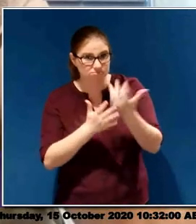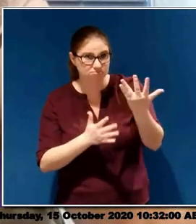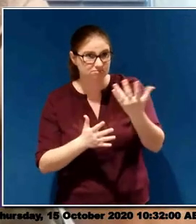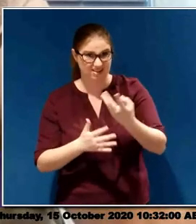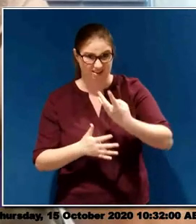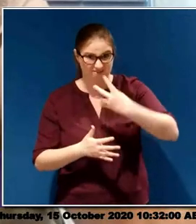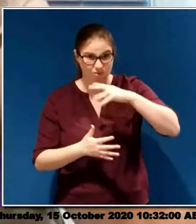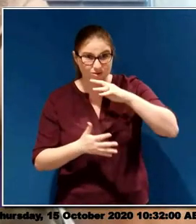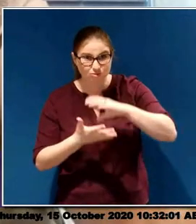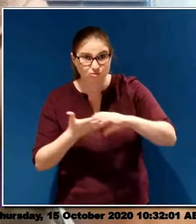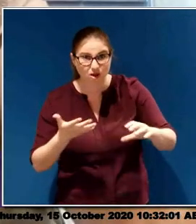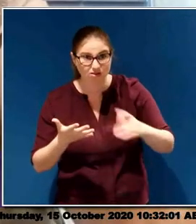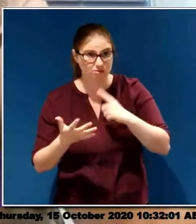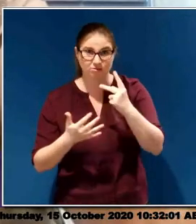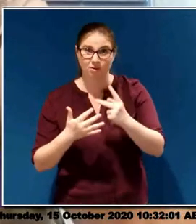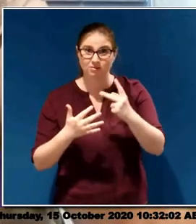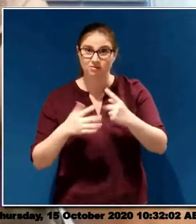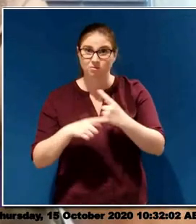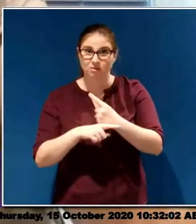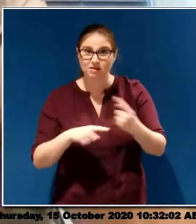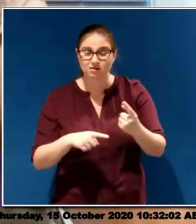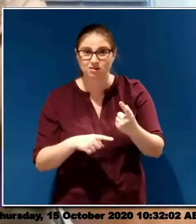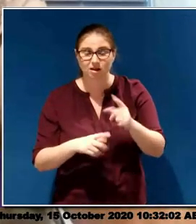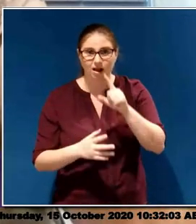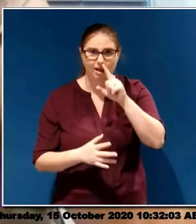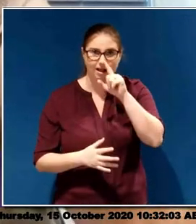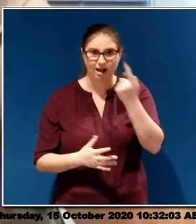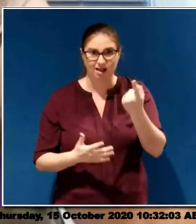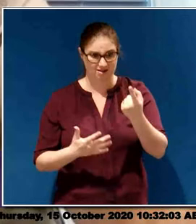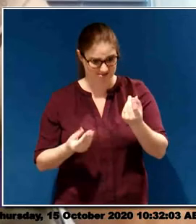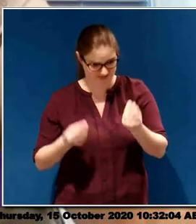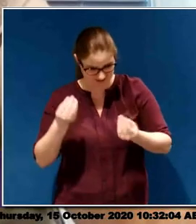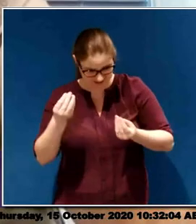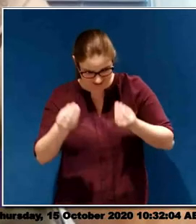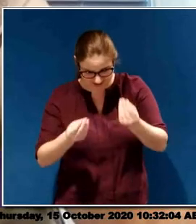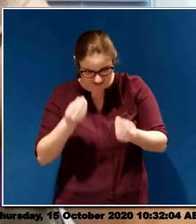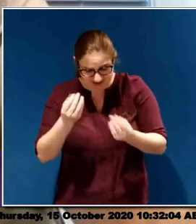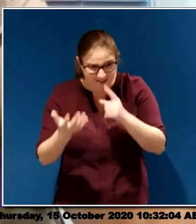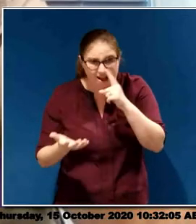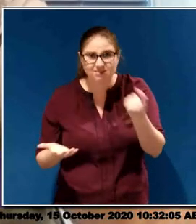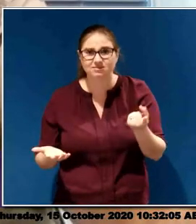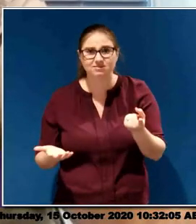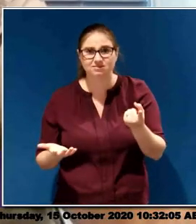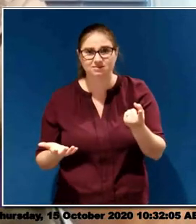You just can't do these things, yeah. We'd lose the house otherwise as well.